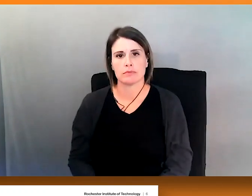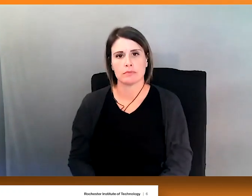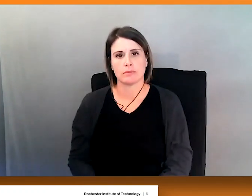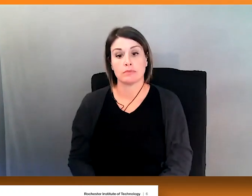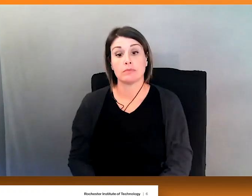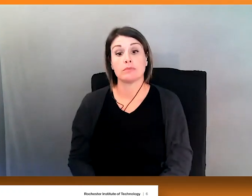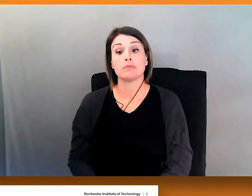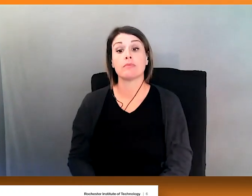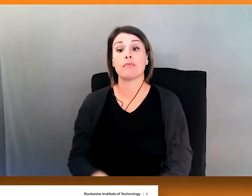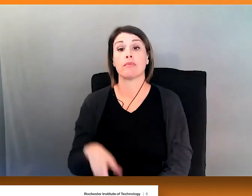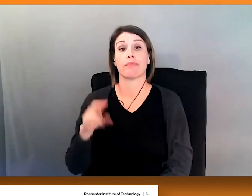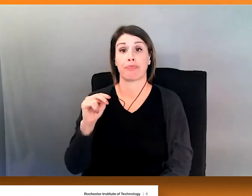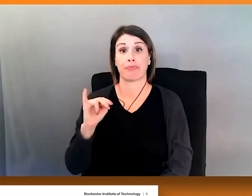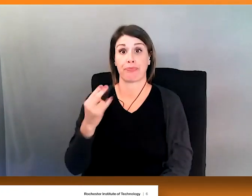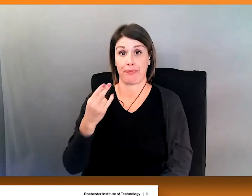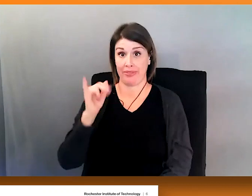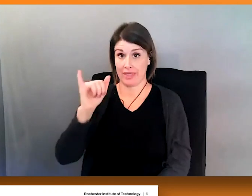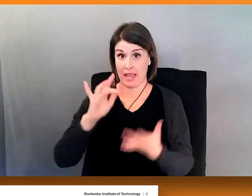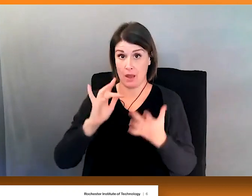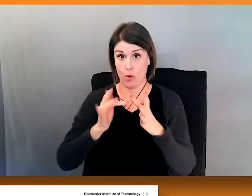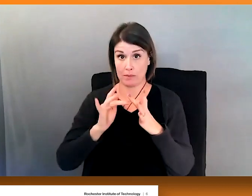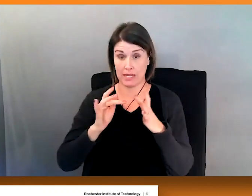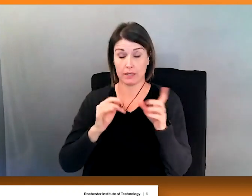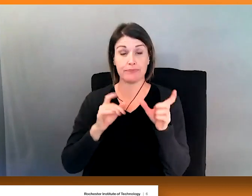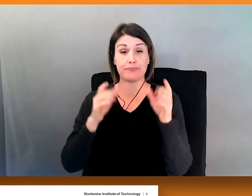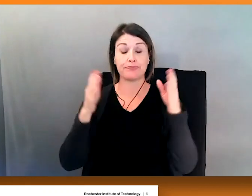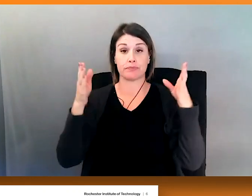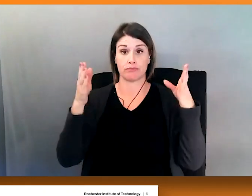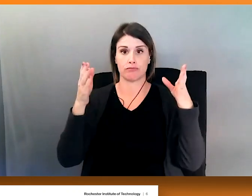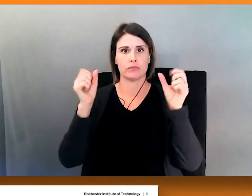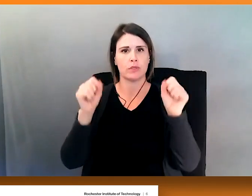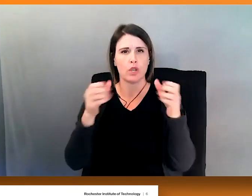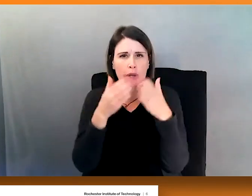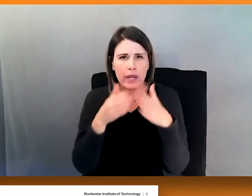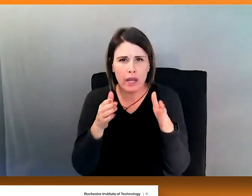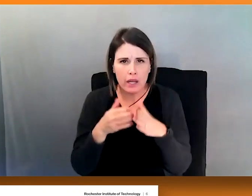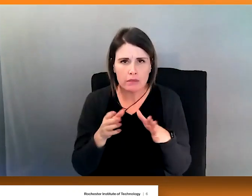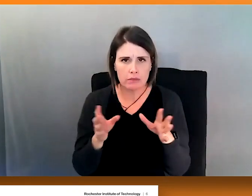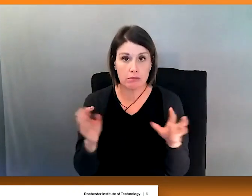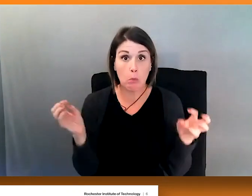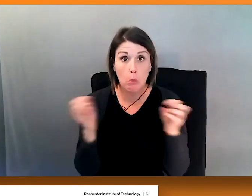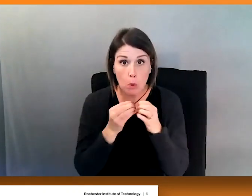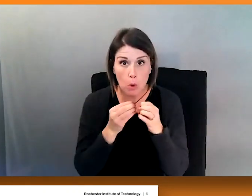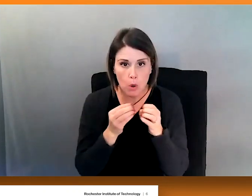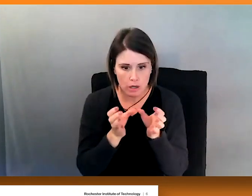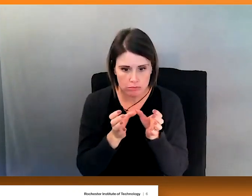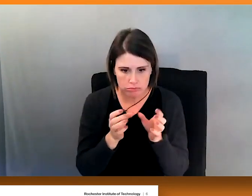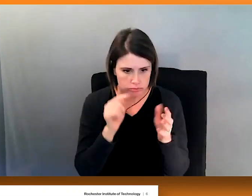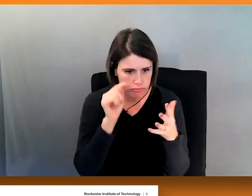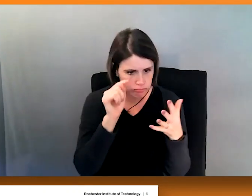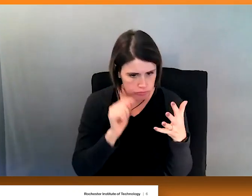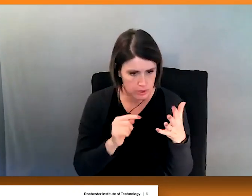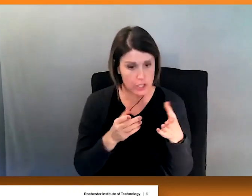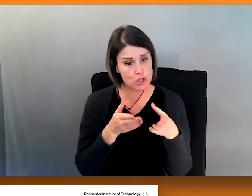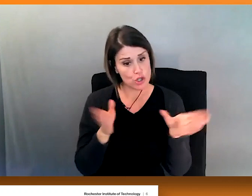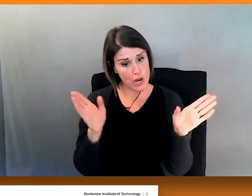When you go to the NIH website, you can break it down even further. You can look at their general funding opportunities,